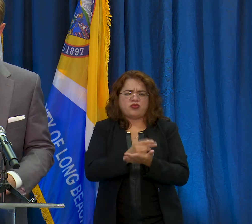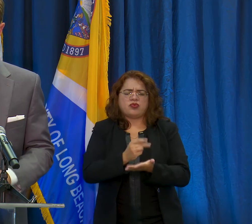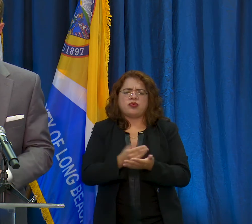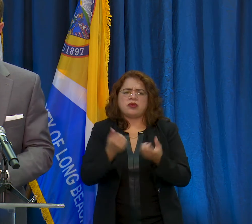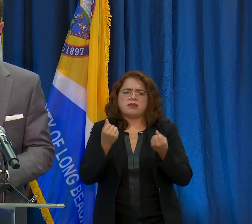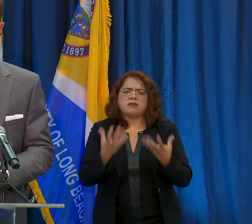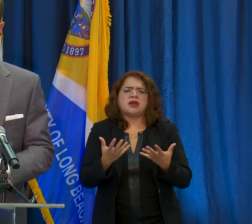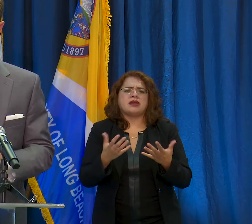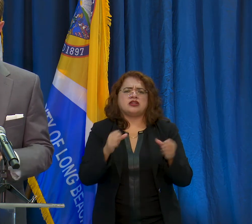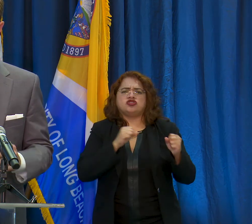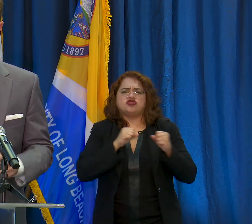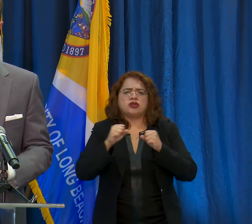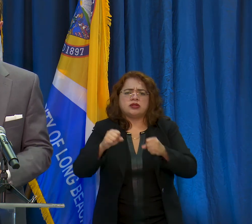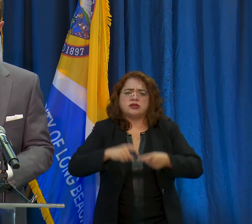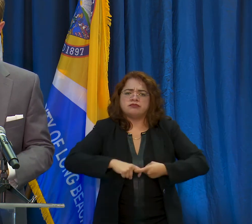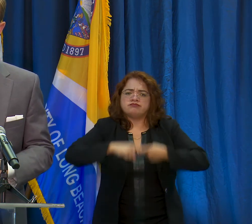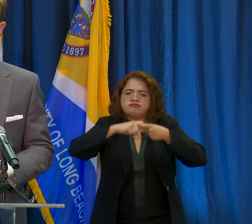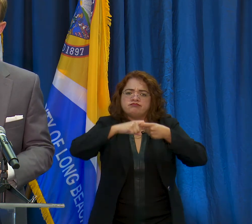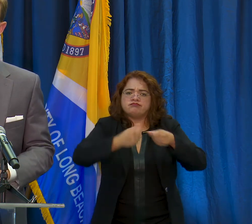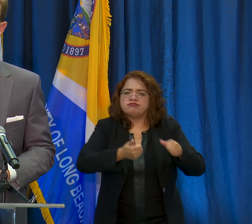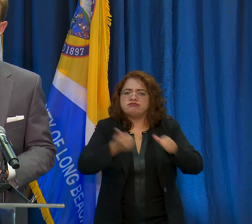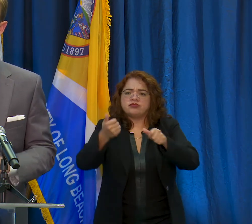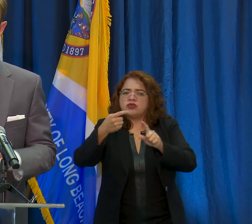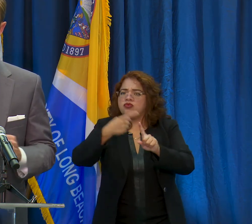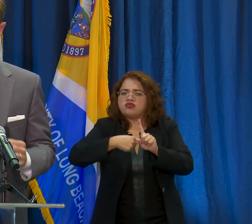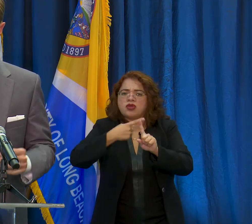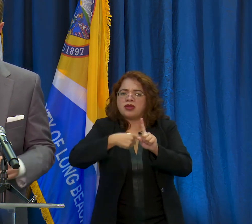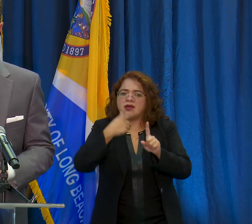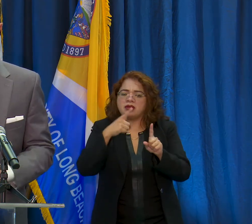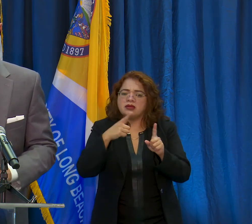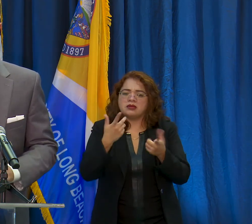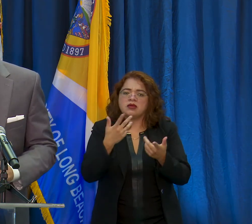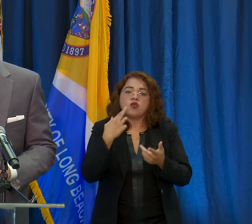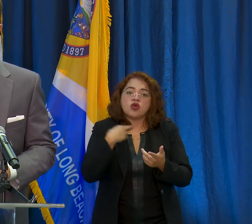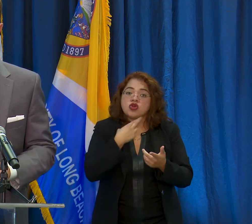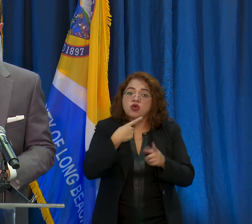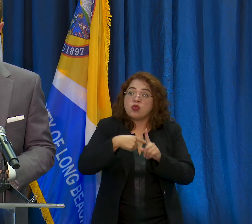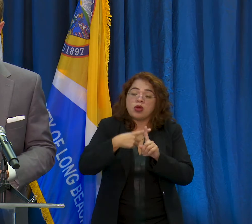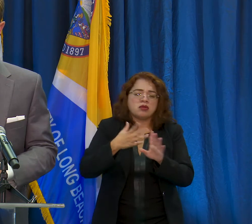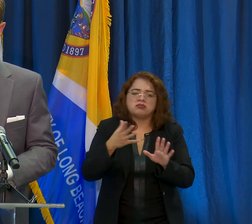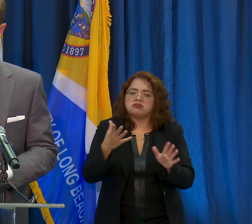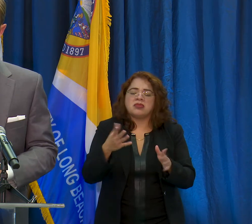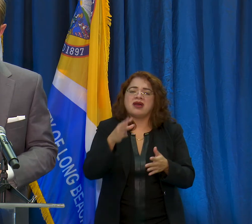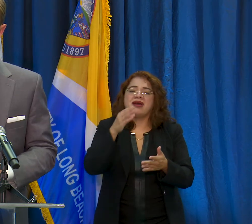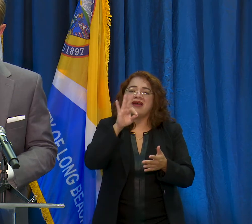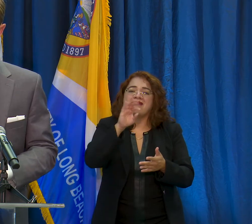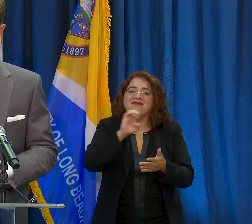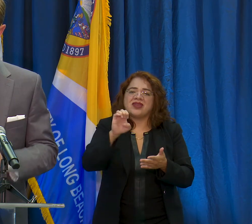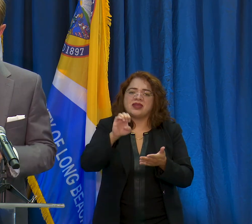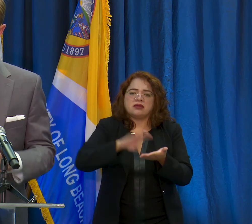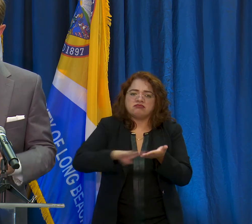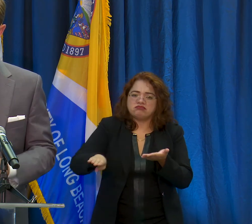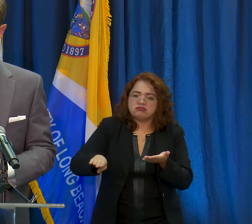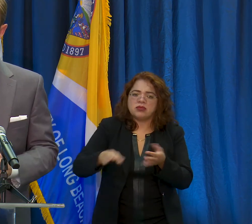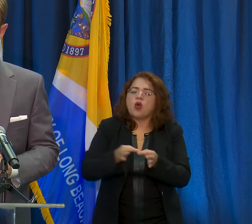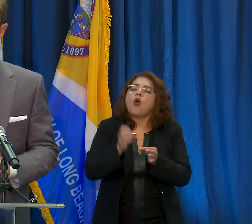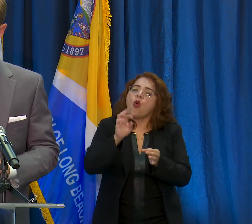moratoriums, emergency small business loans, fee deferments. Our Workforce Development Agency has